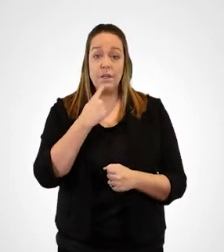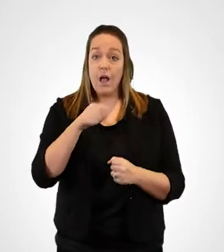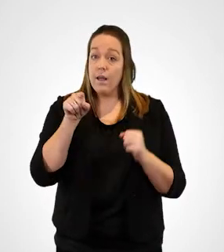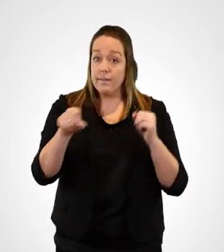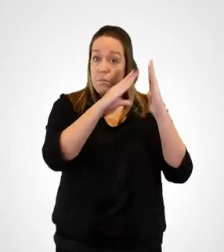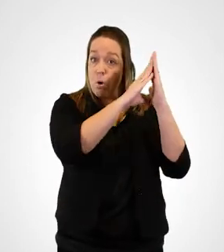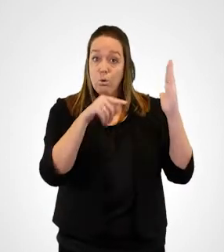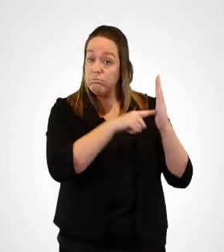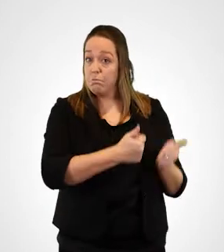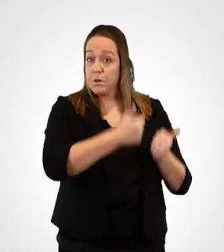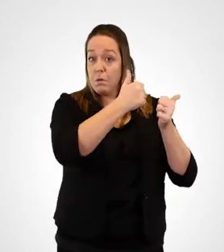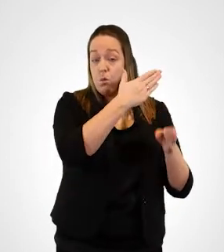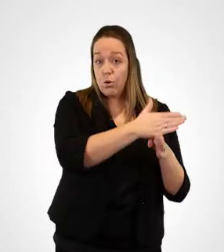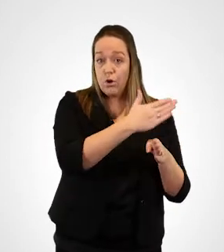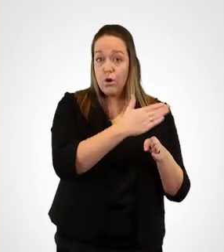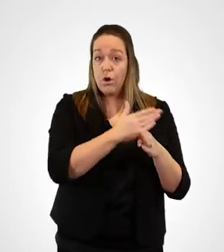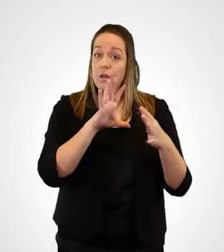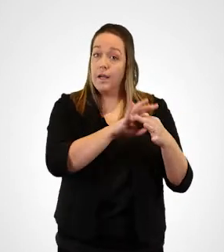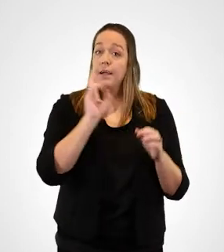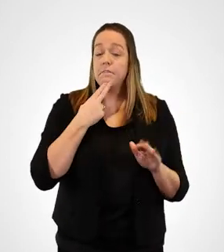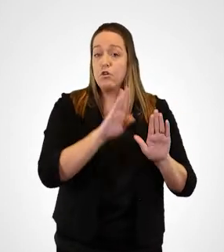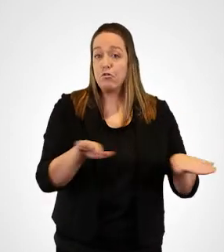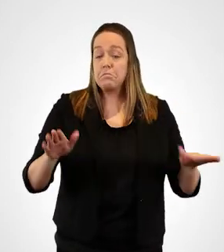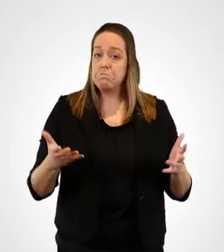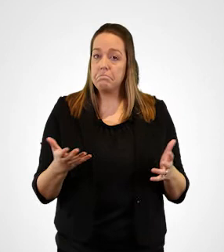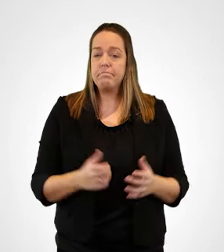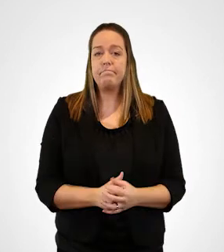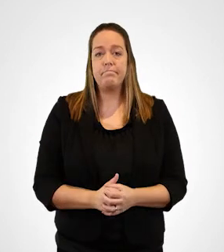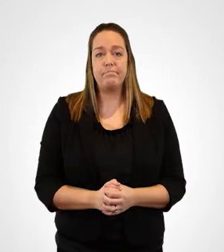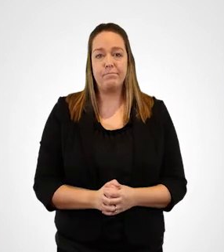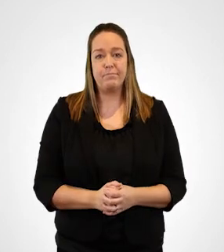does this model work equally well for thinking about deaf children?